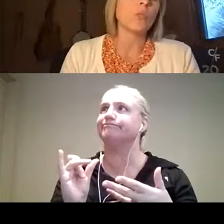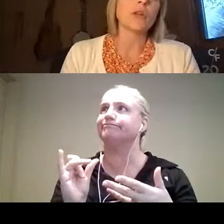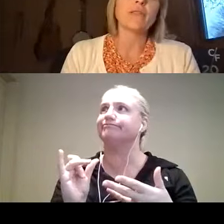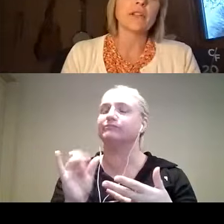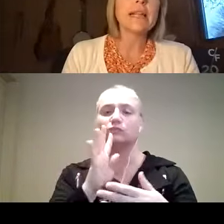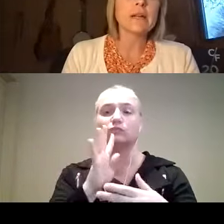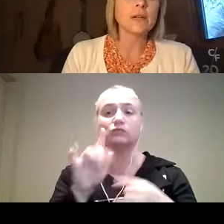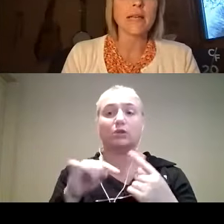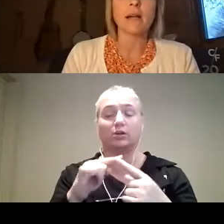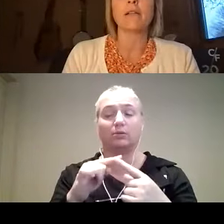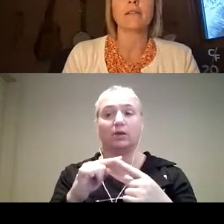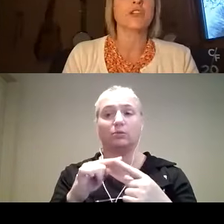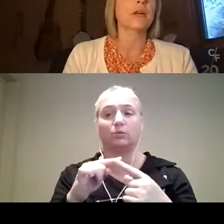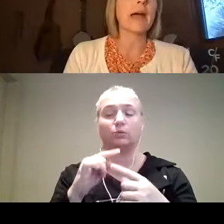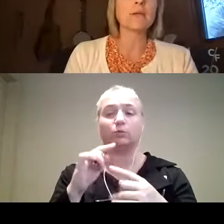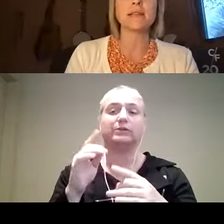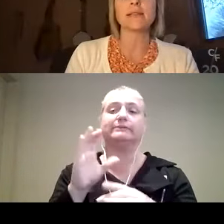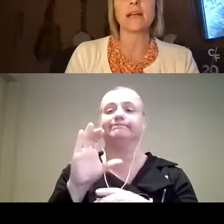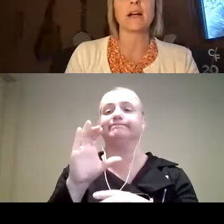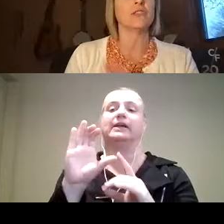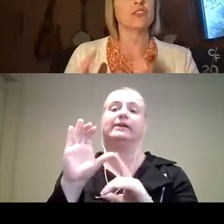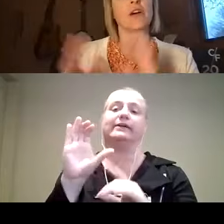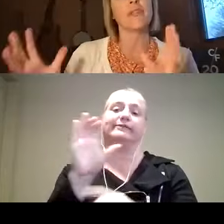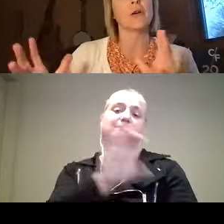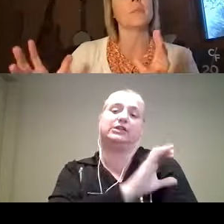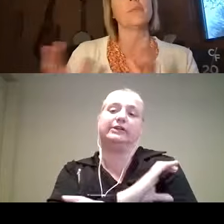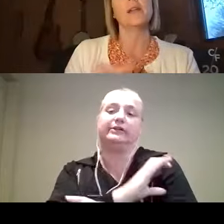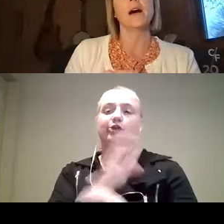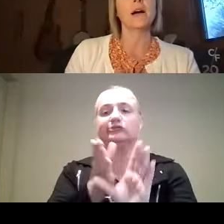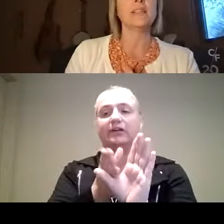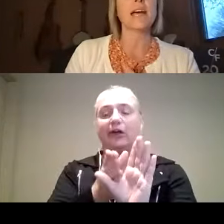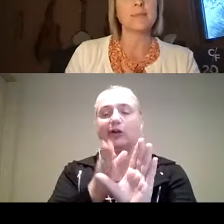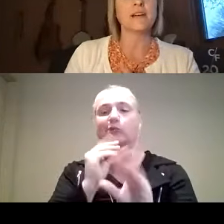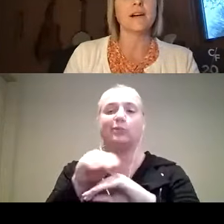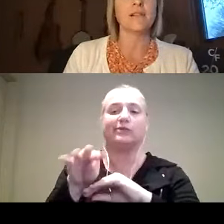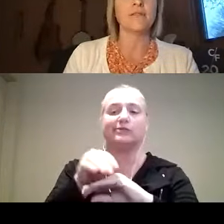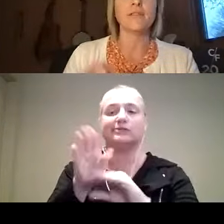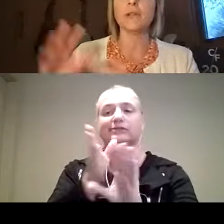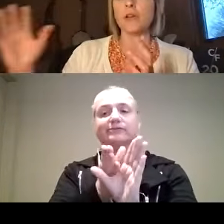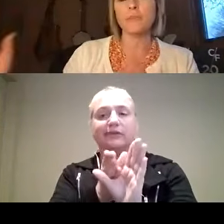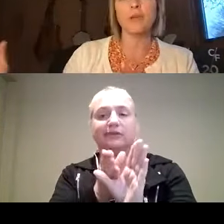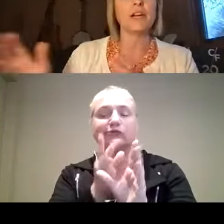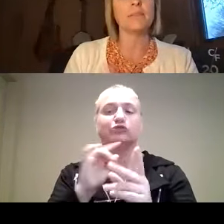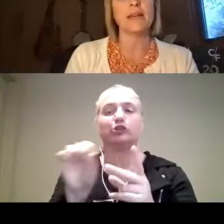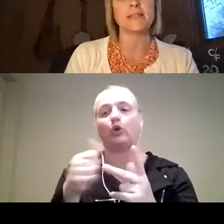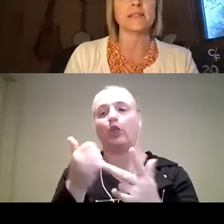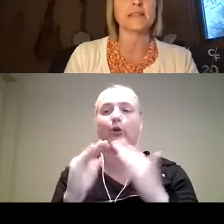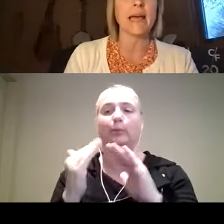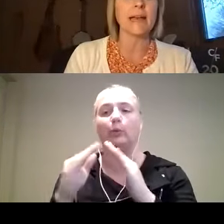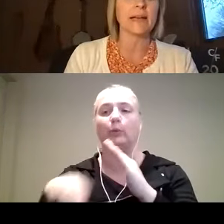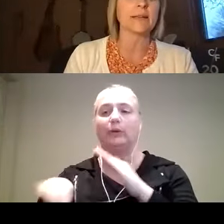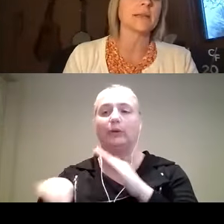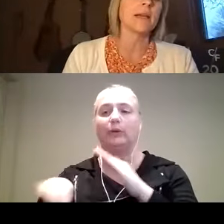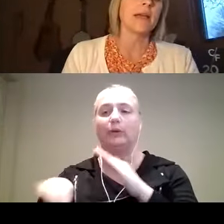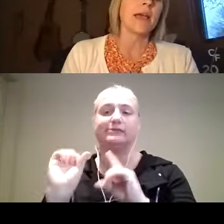in the world of clinical psychology or counseling psychology or other types of community-based settings.